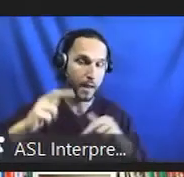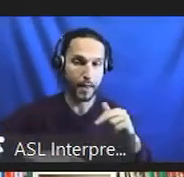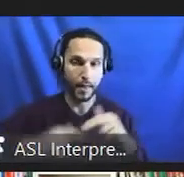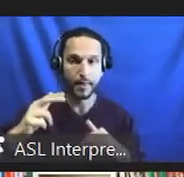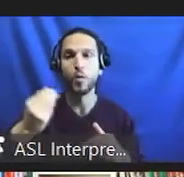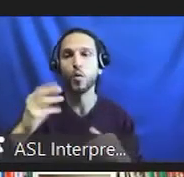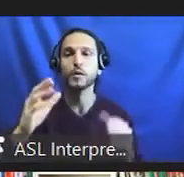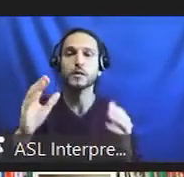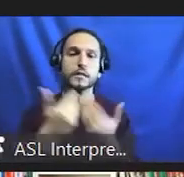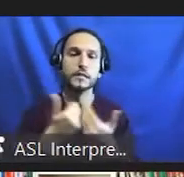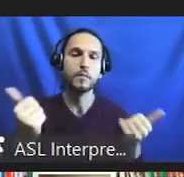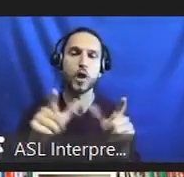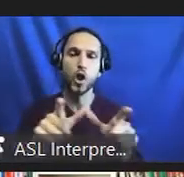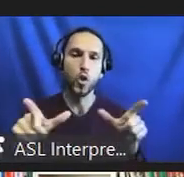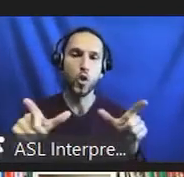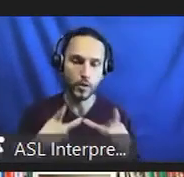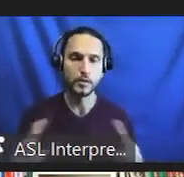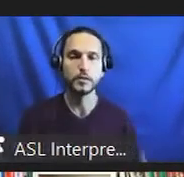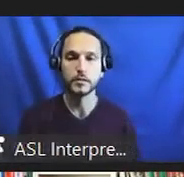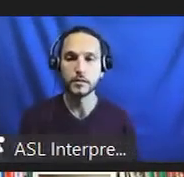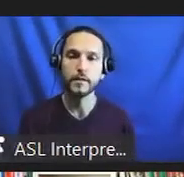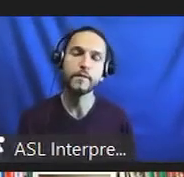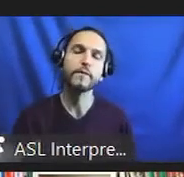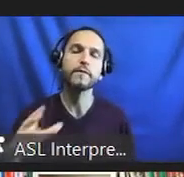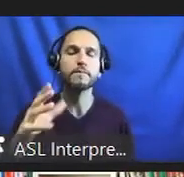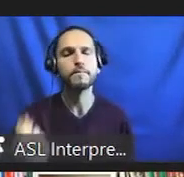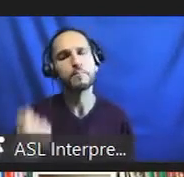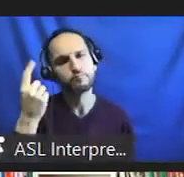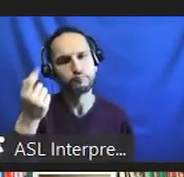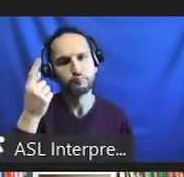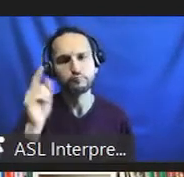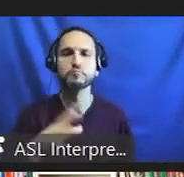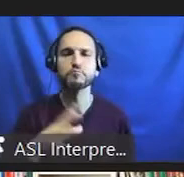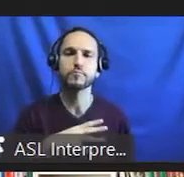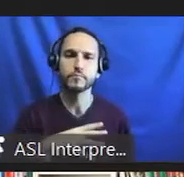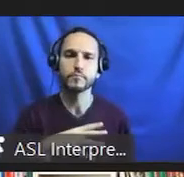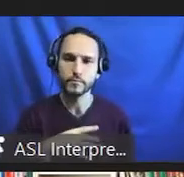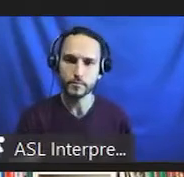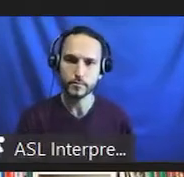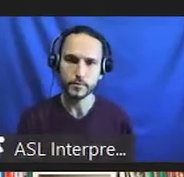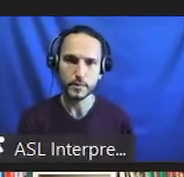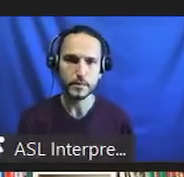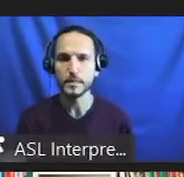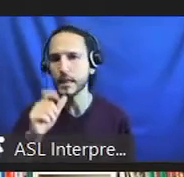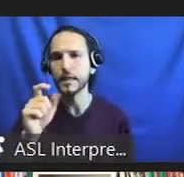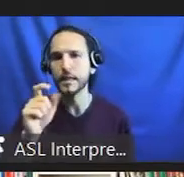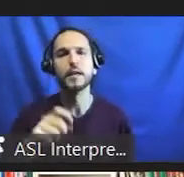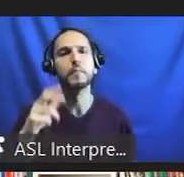a separate location. OK, that we understand. That makes sense. You don't need to buy a building for someone.